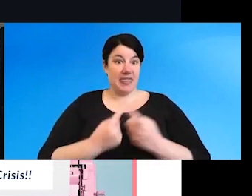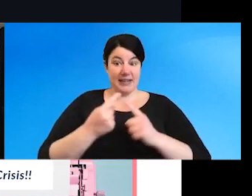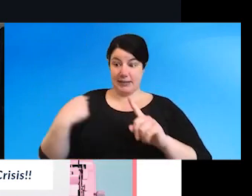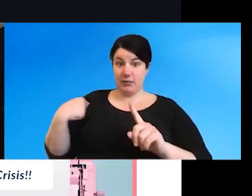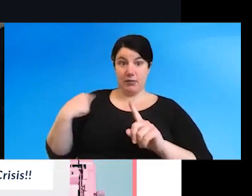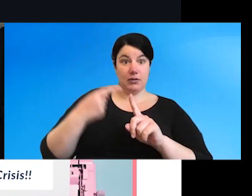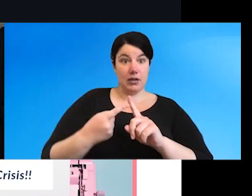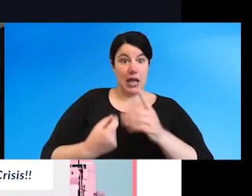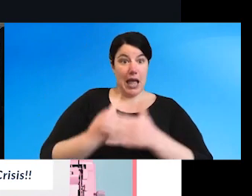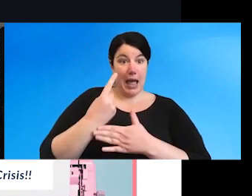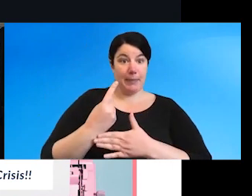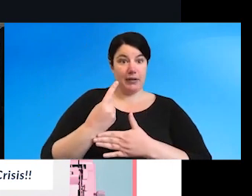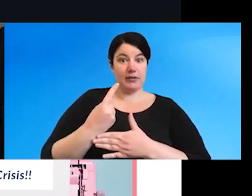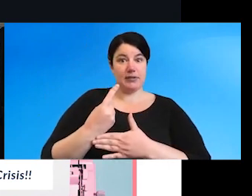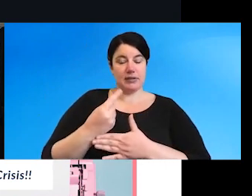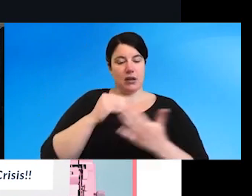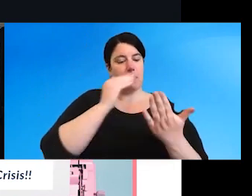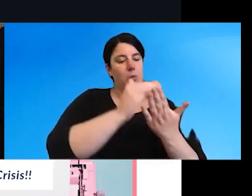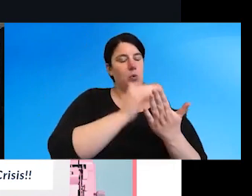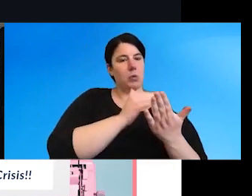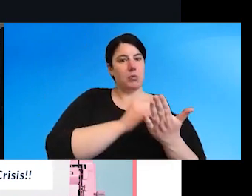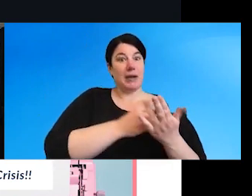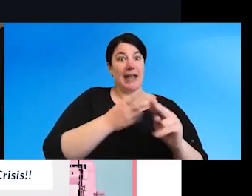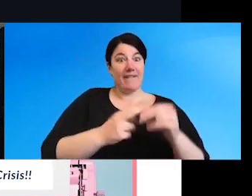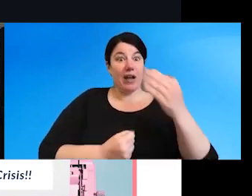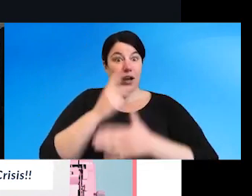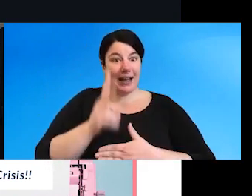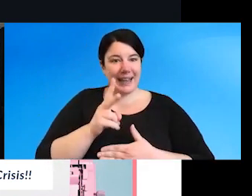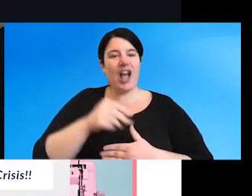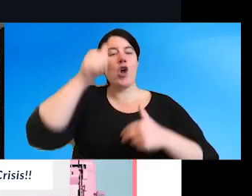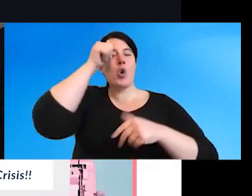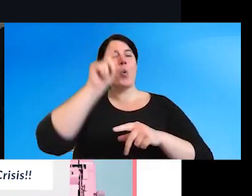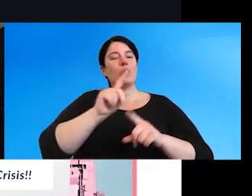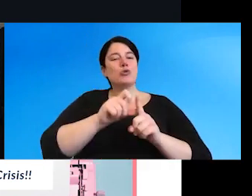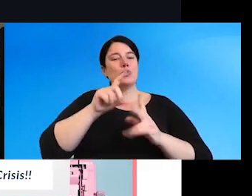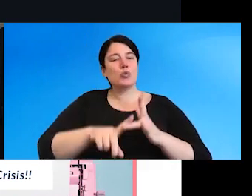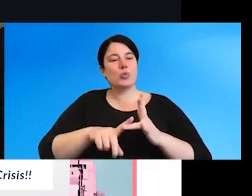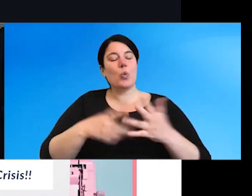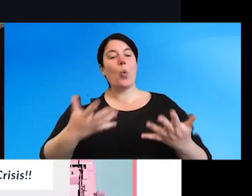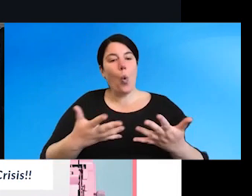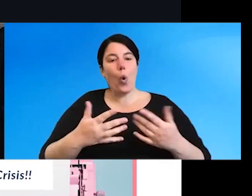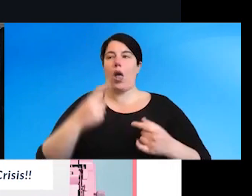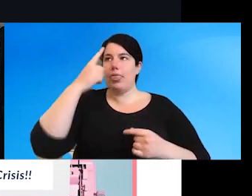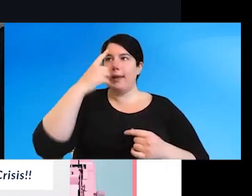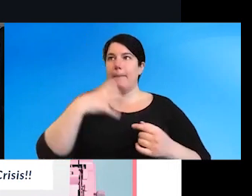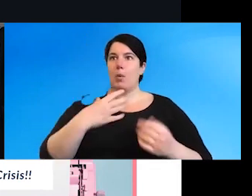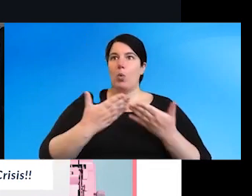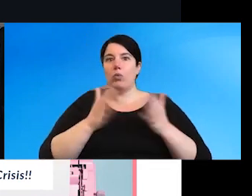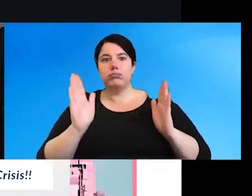past, that would be great to have on paper, so you know what to do next time, and thinking more widely about what happens if there's a fire at